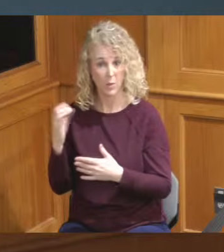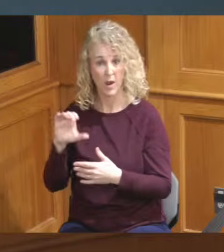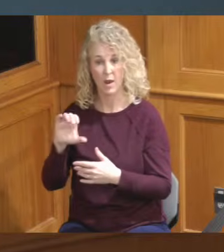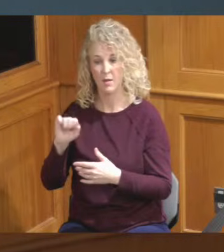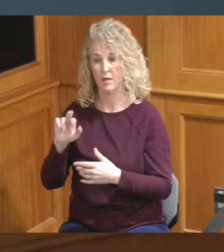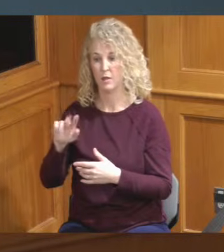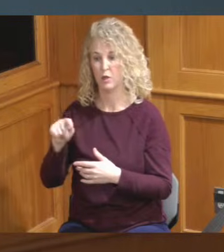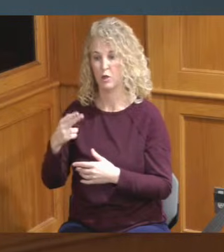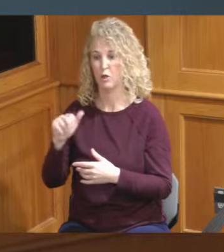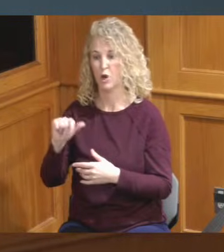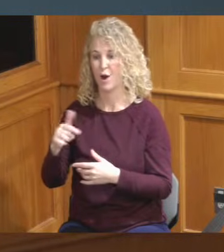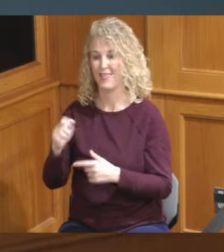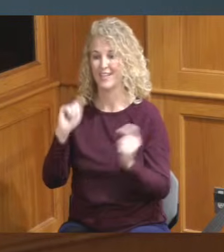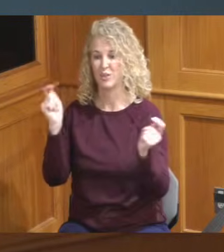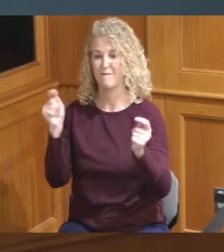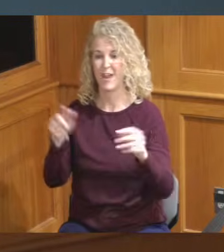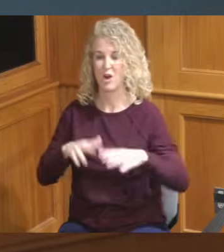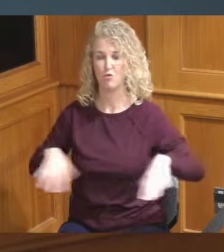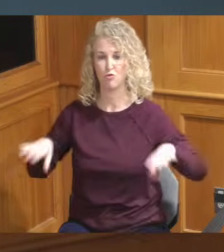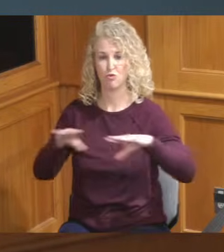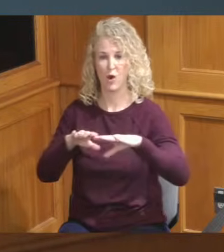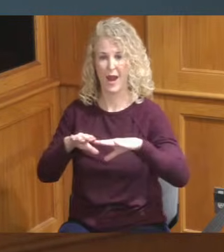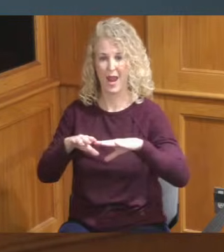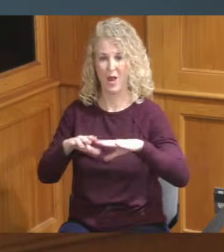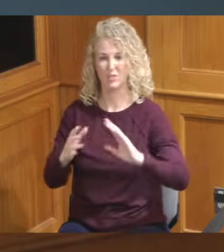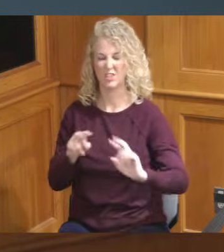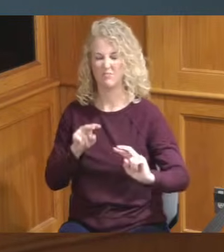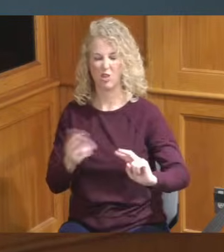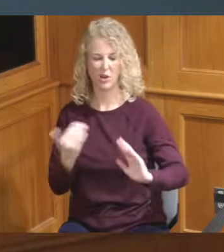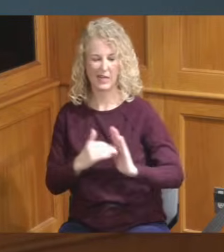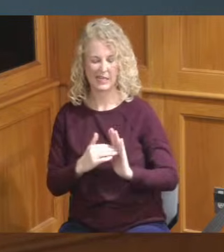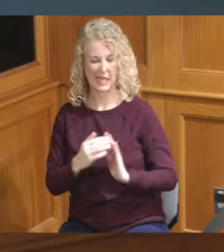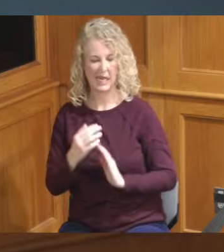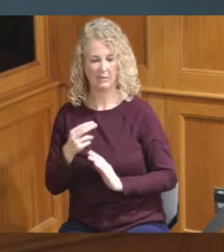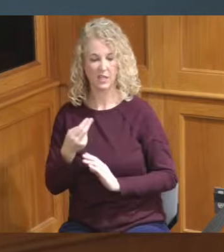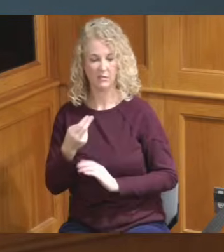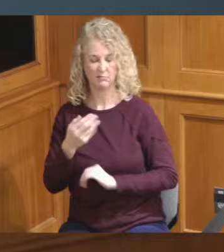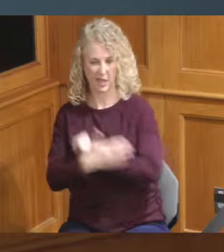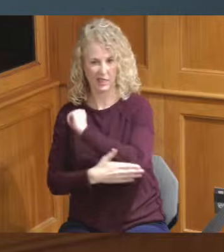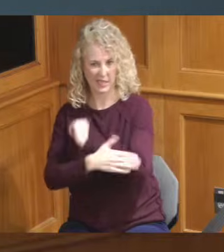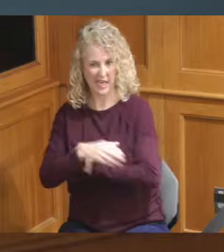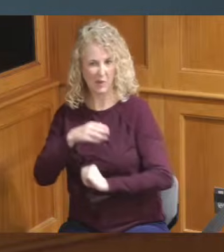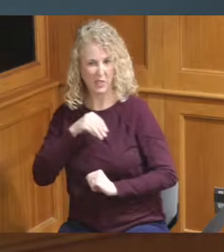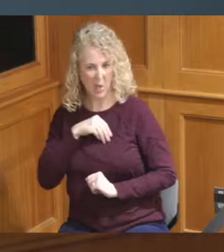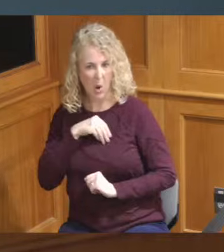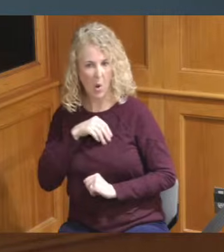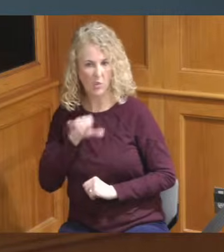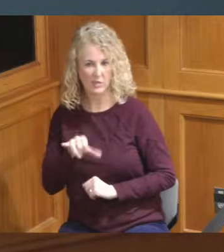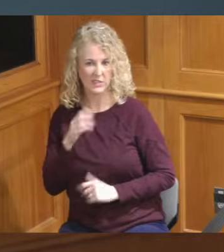Fairgrounds and just taking a look again at Carthage Fairgrounds and what we may want to